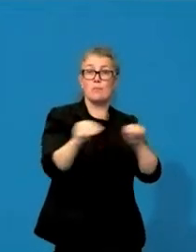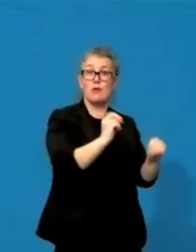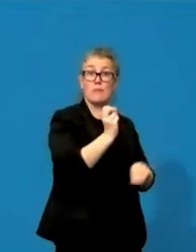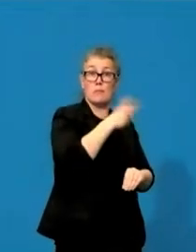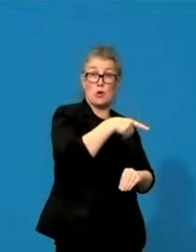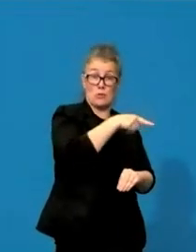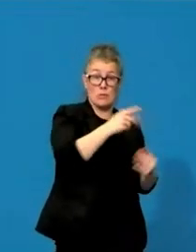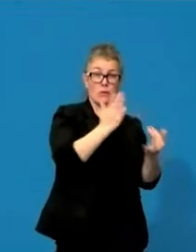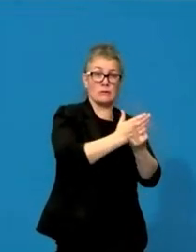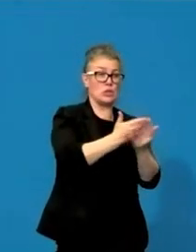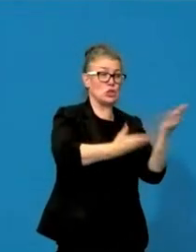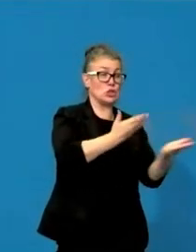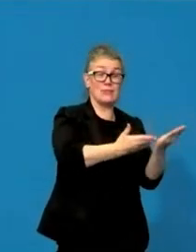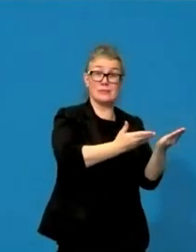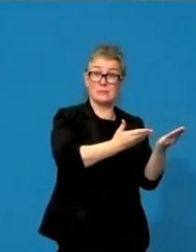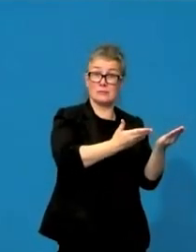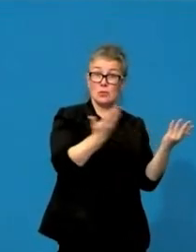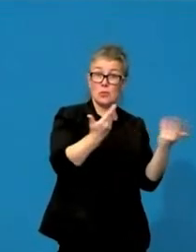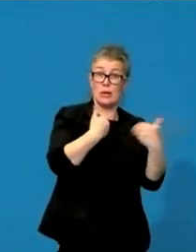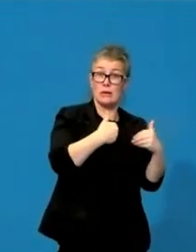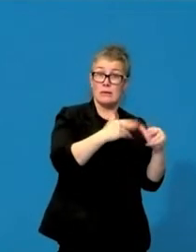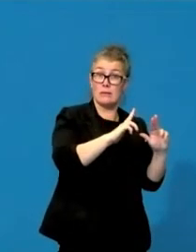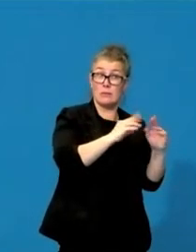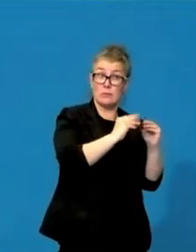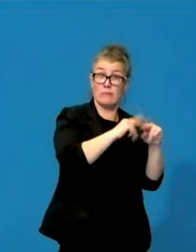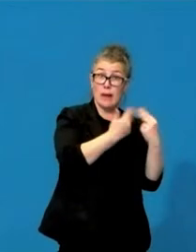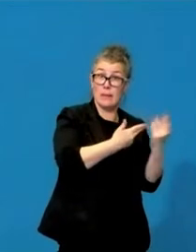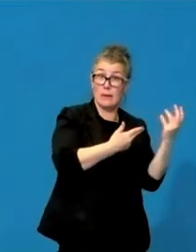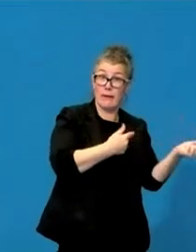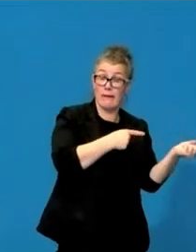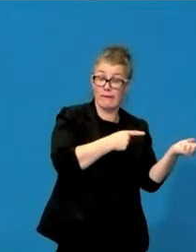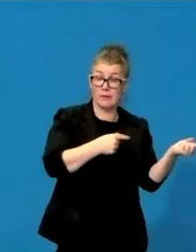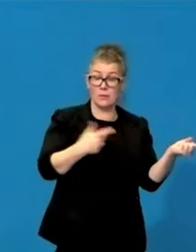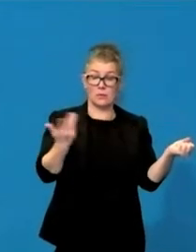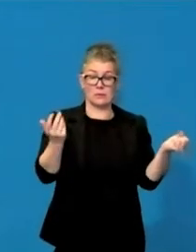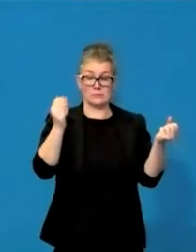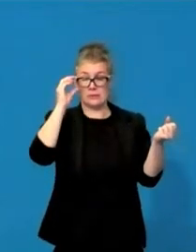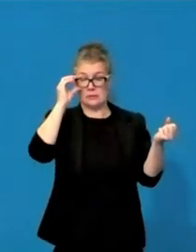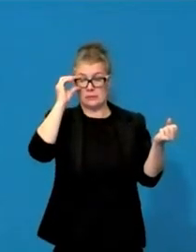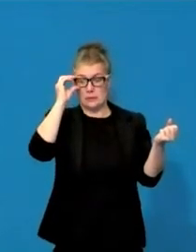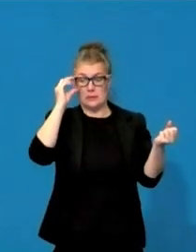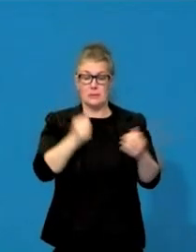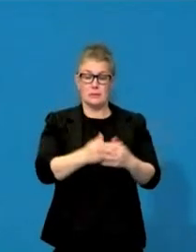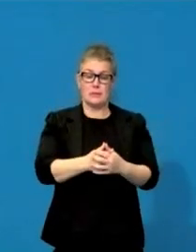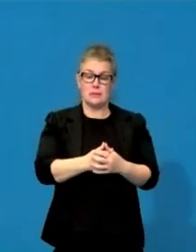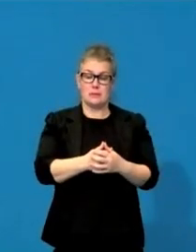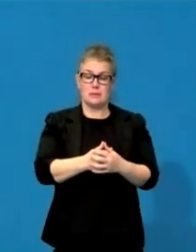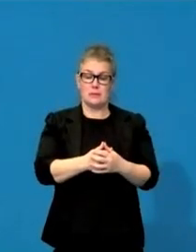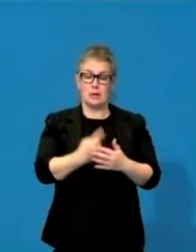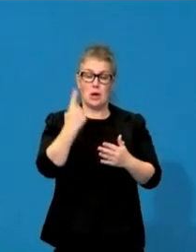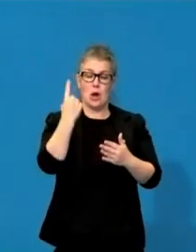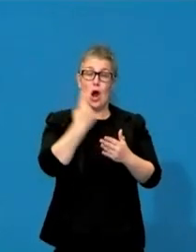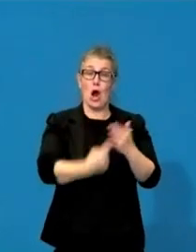Well, the only time I have family is probably when they do come down for